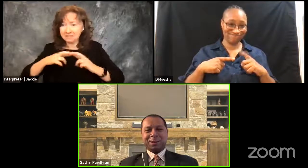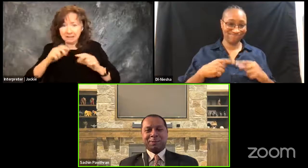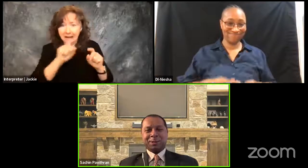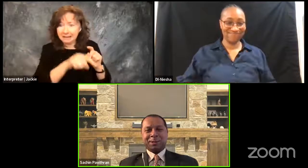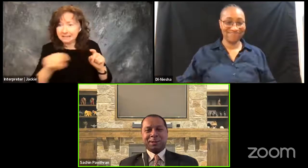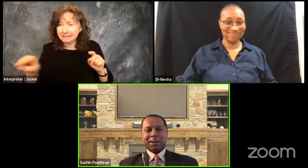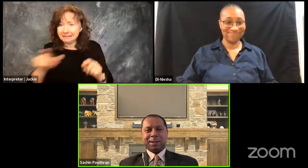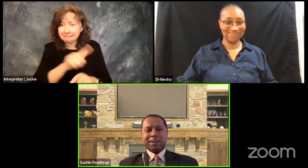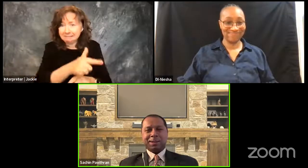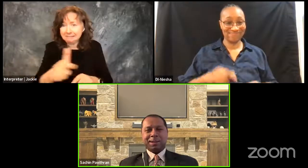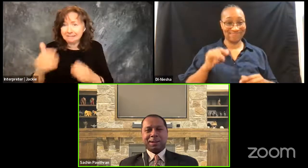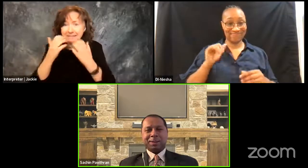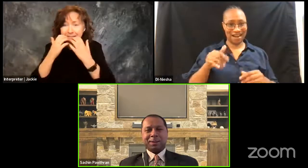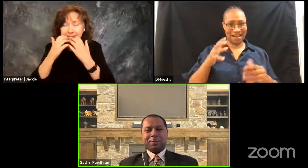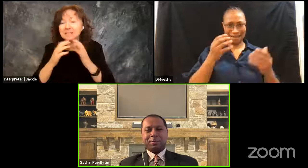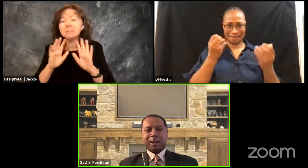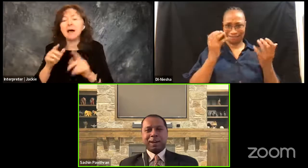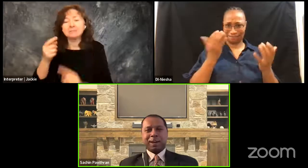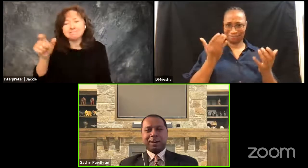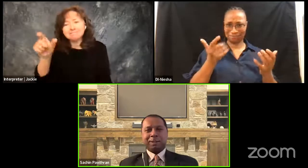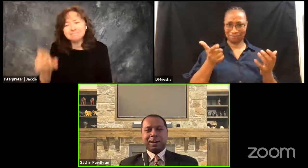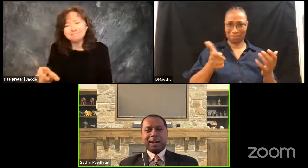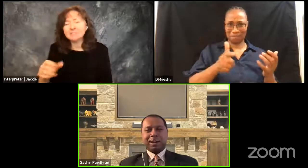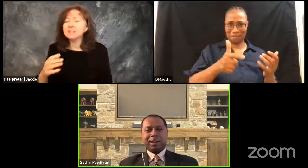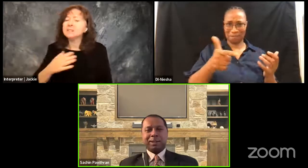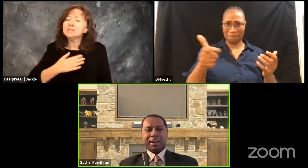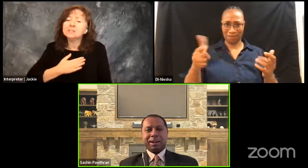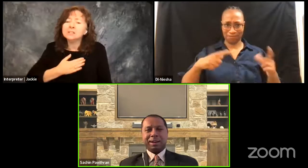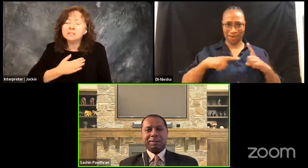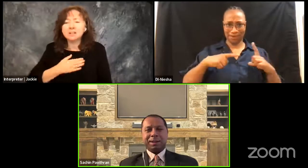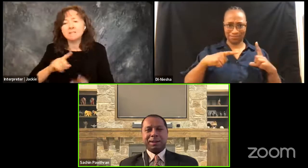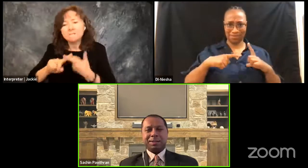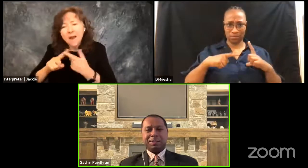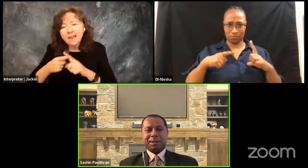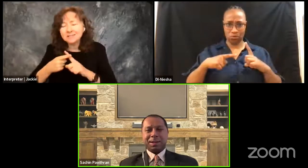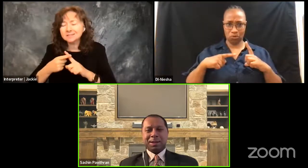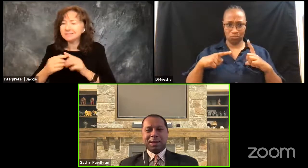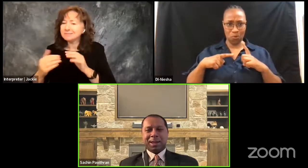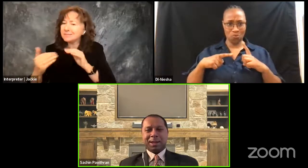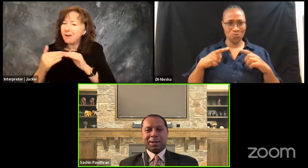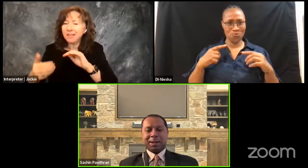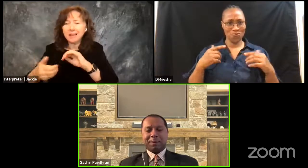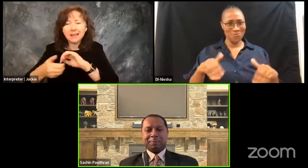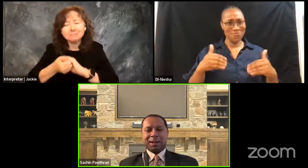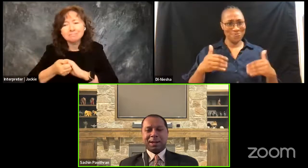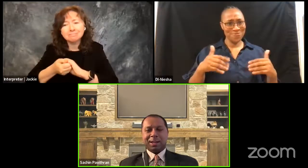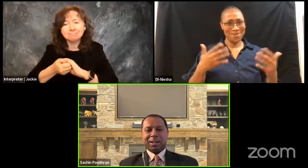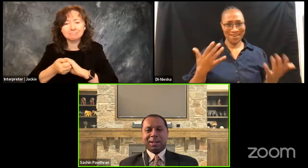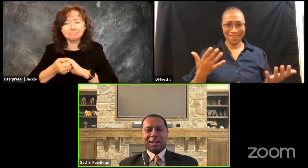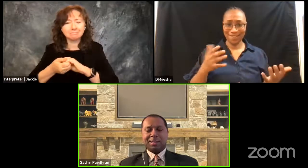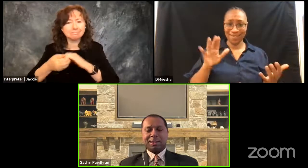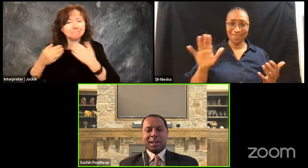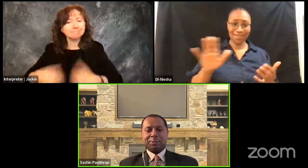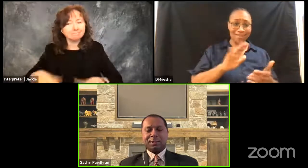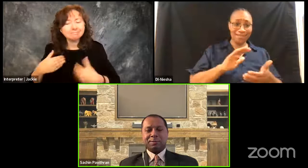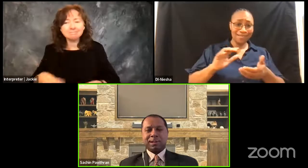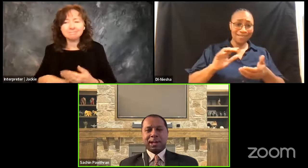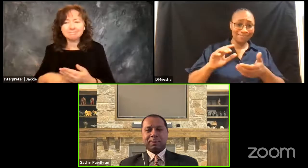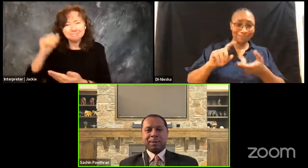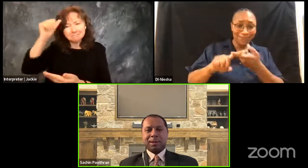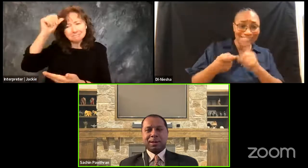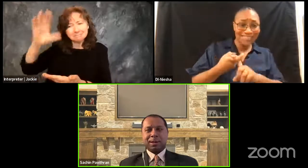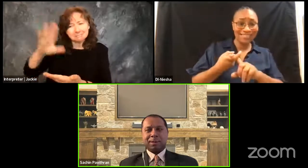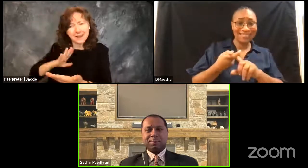This individual is a good friend and a great colleague and he has announced his retirement,